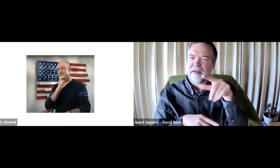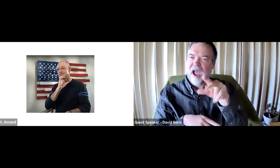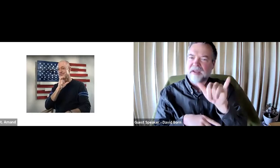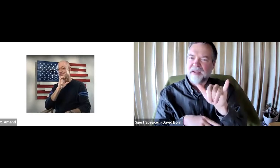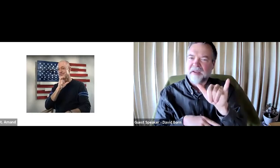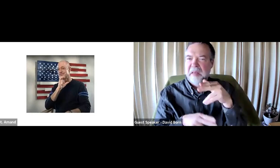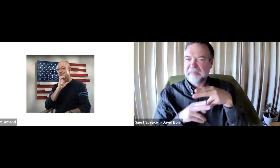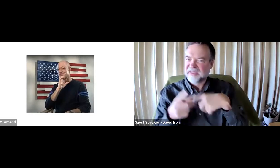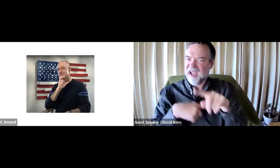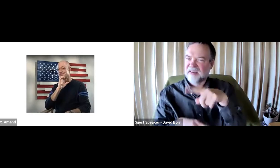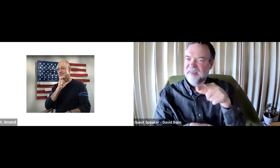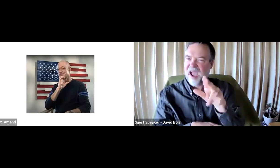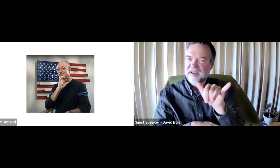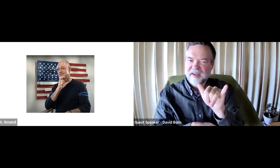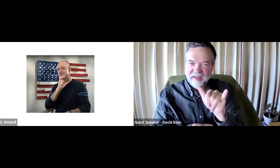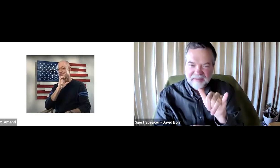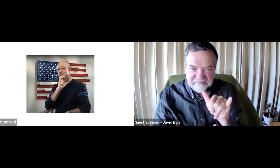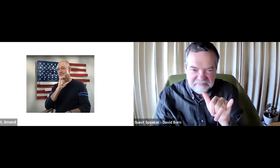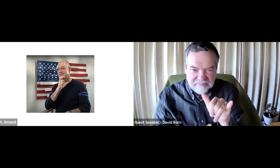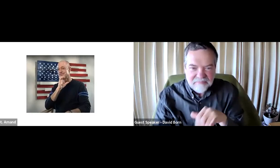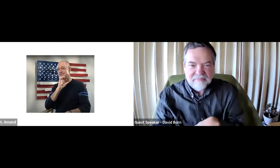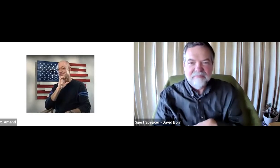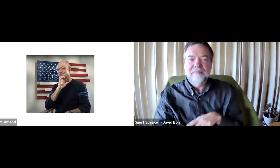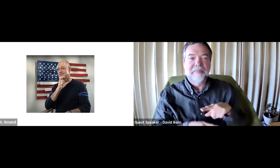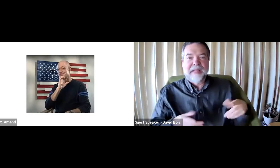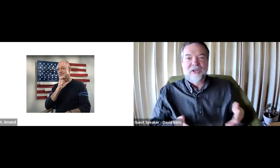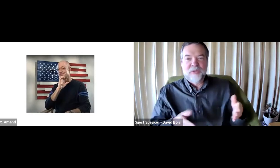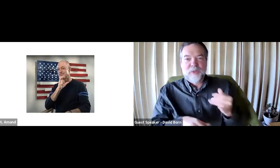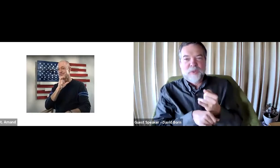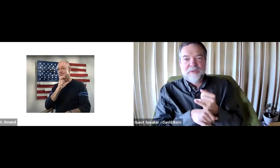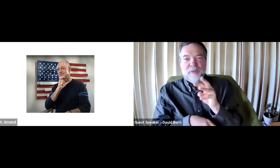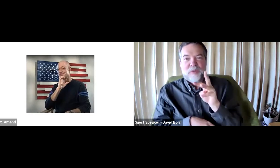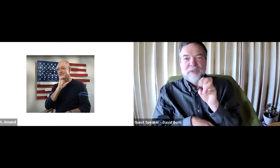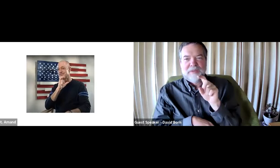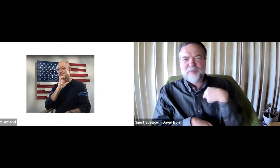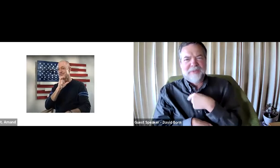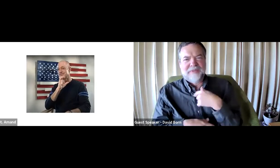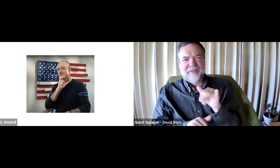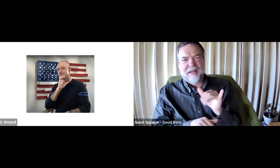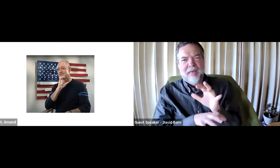which is his middle name, and he just finger-spelled it out instead of an actual name sign, so--